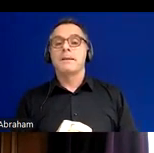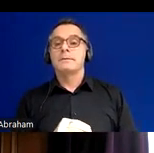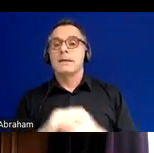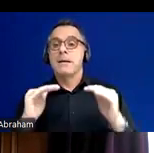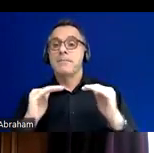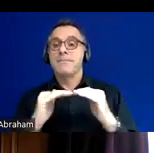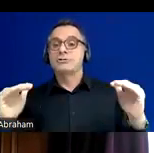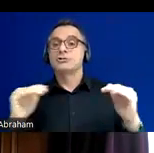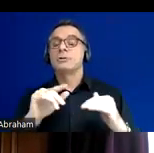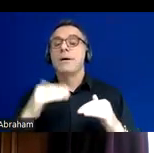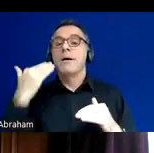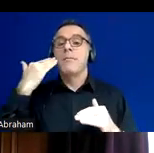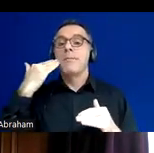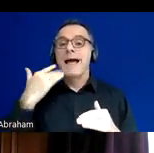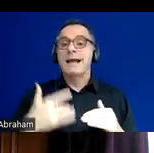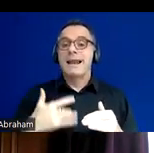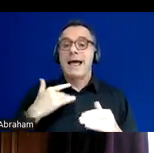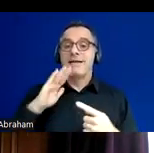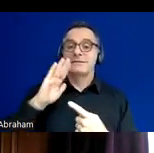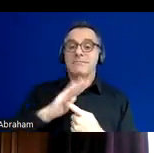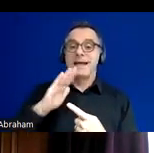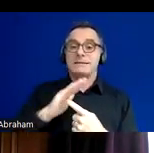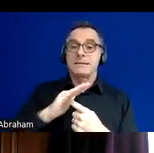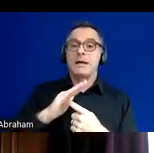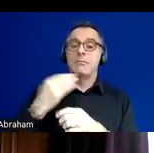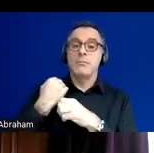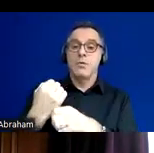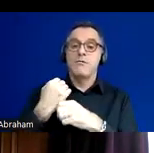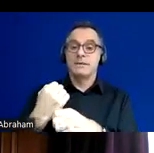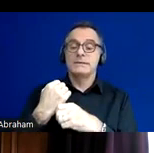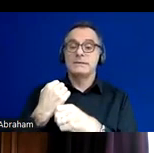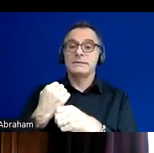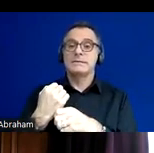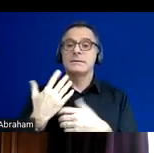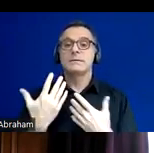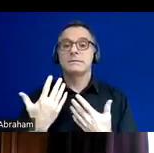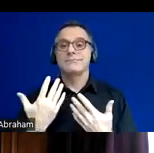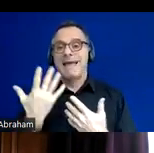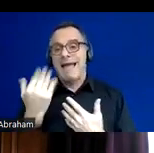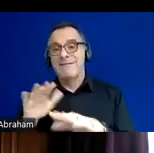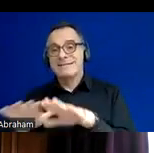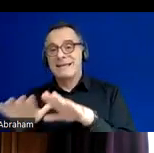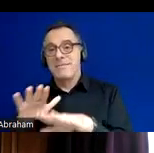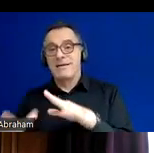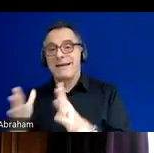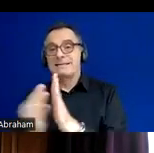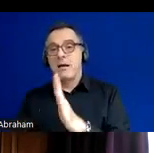Matter movement kicked off in the States, with very similar examples of police brutality. A lot